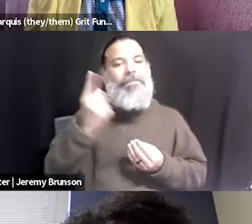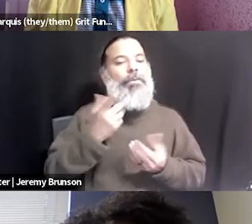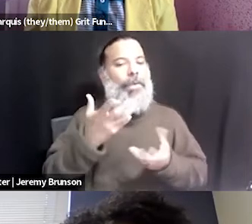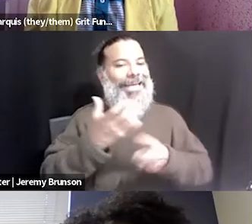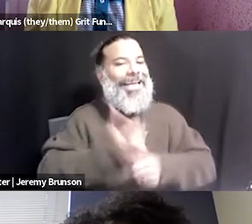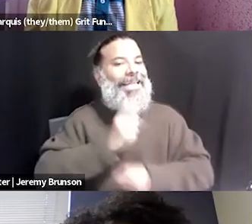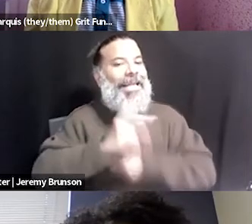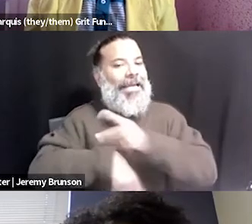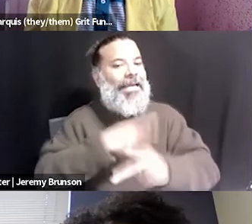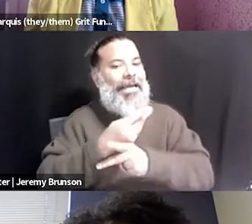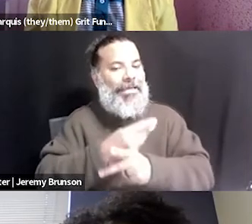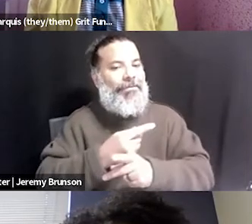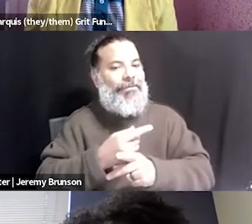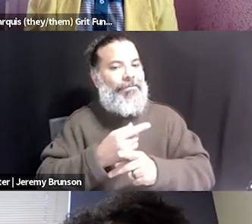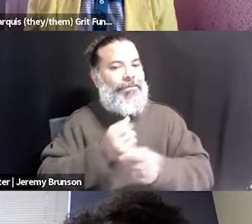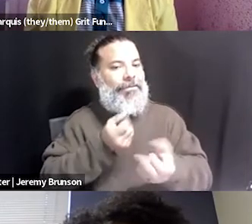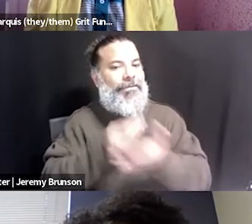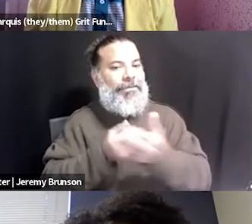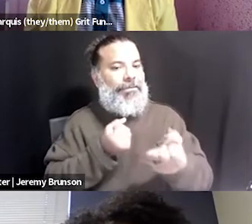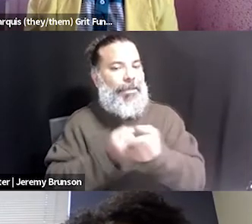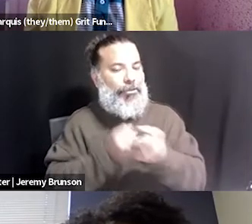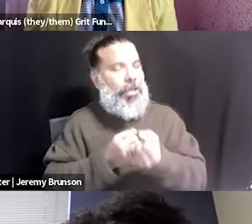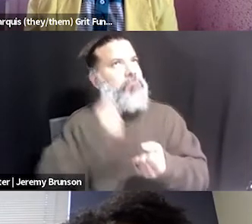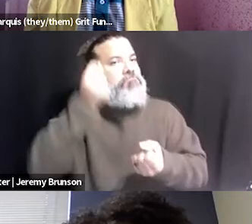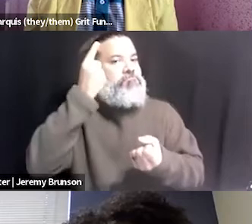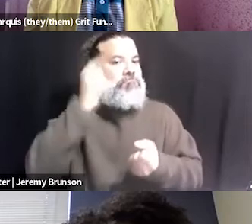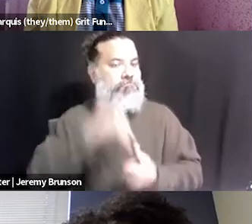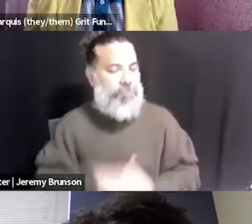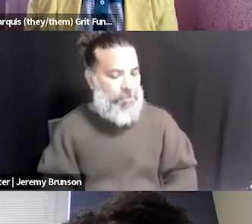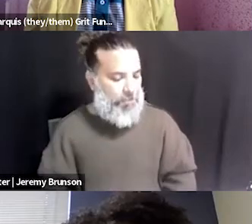from to latch on to.